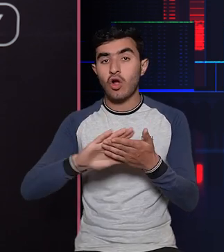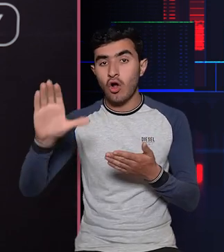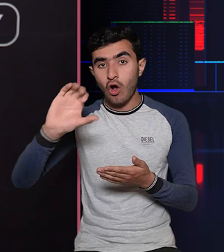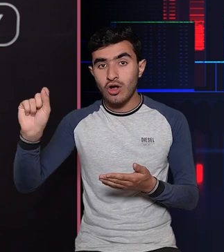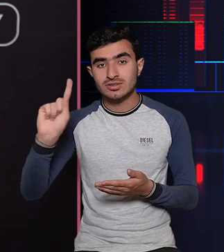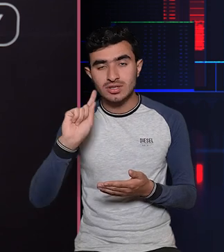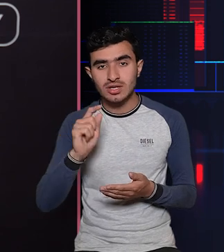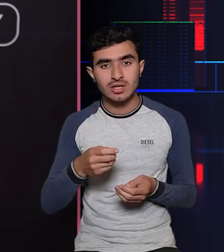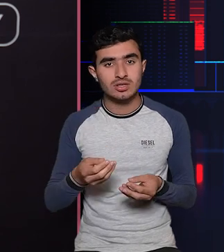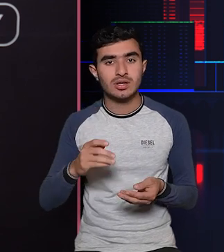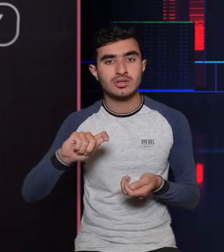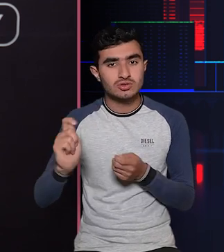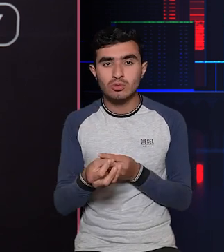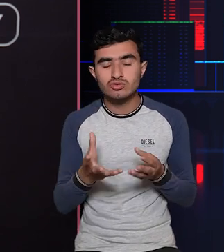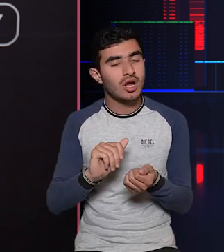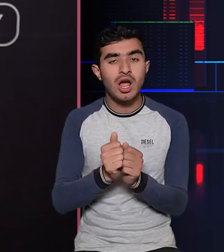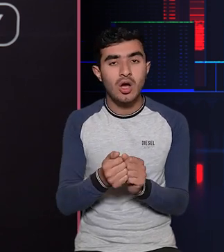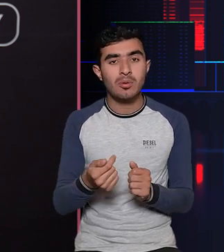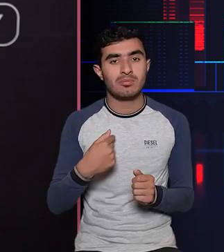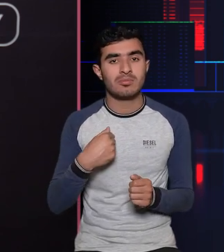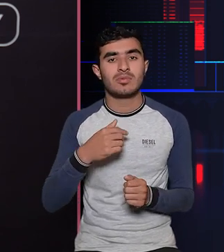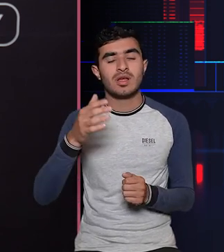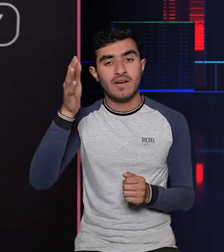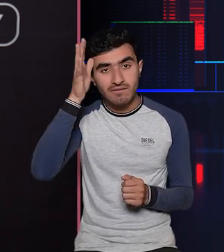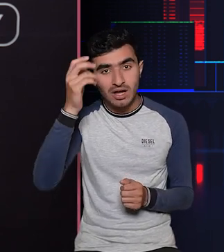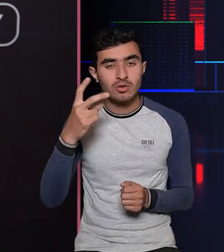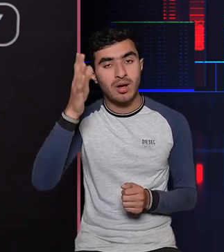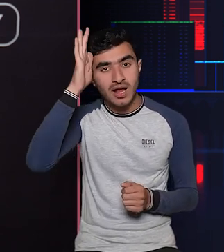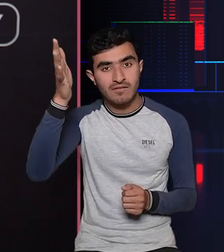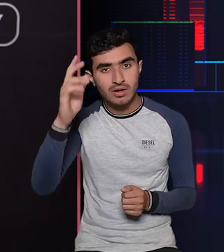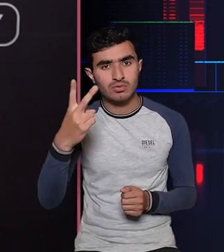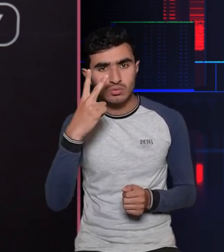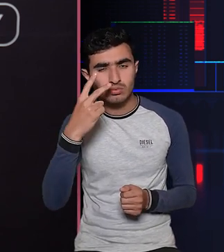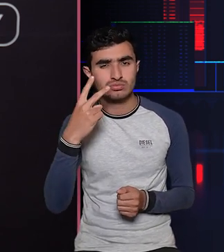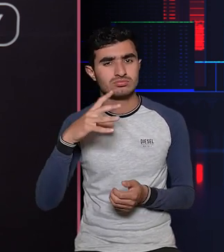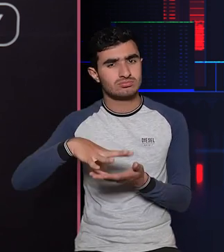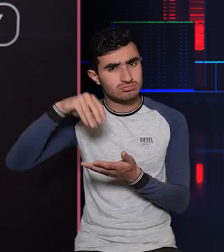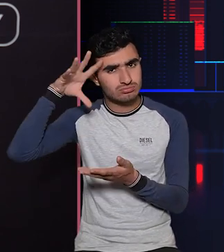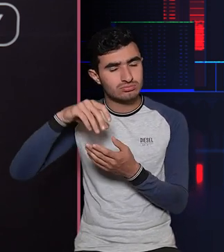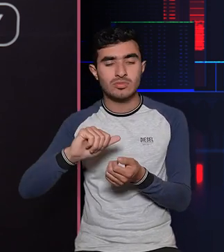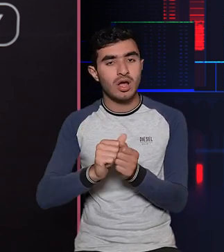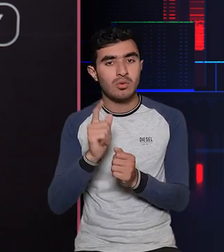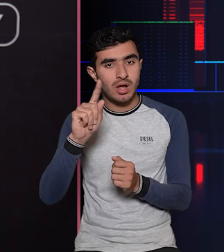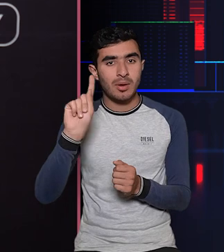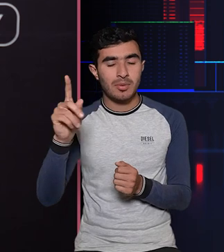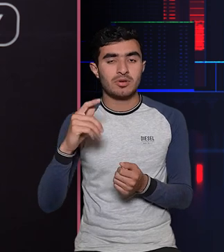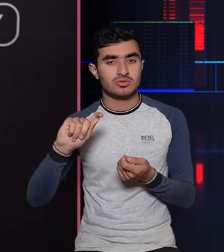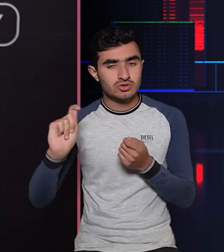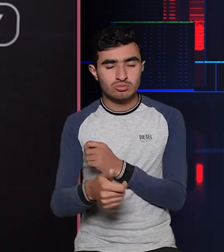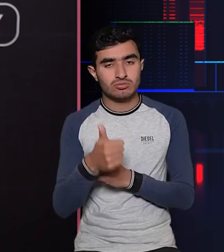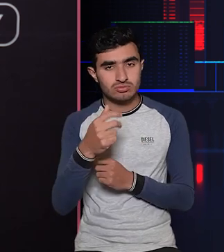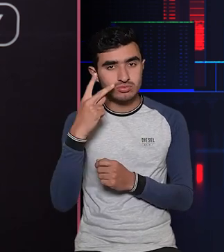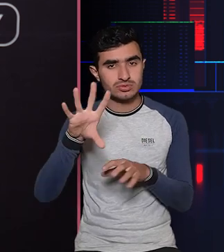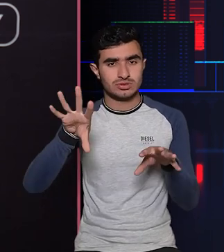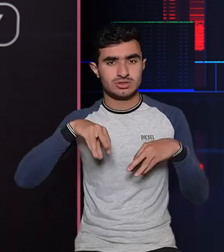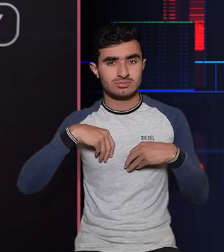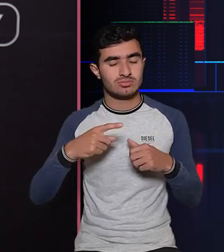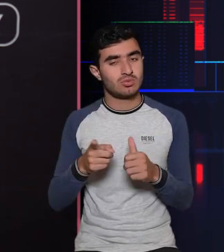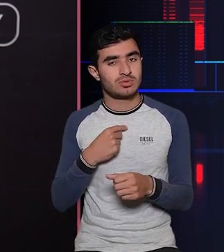I used to watch them how they were doing sports, so I also got indulged in it and when I joined